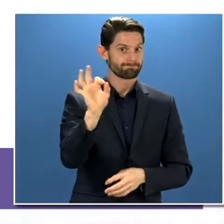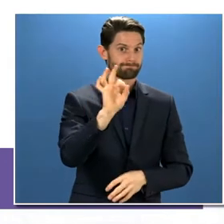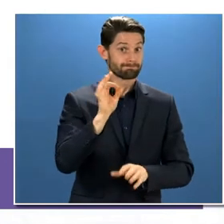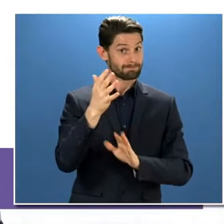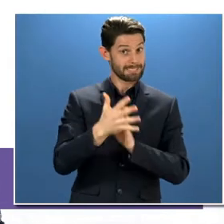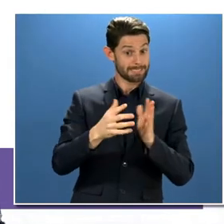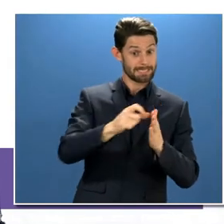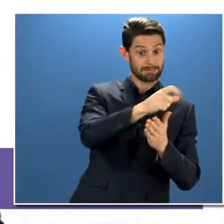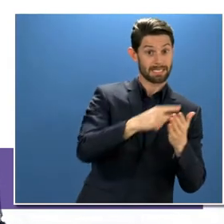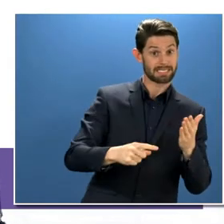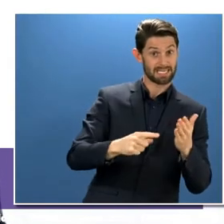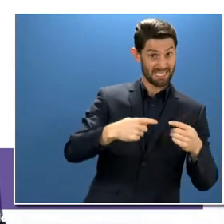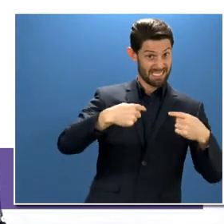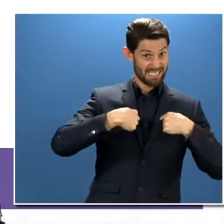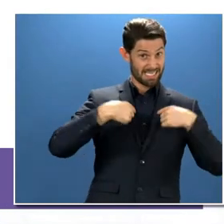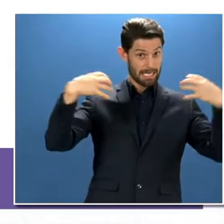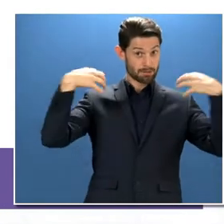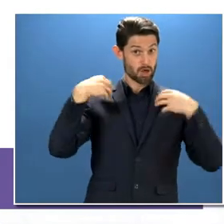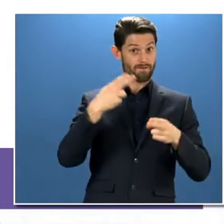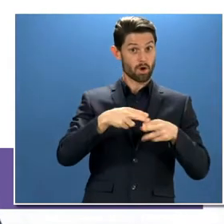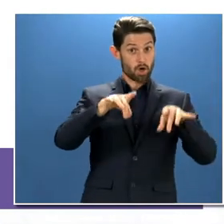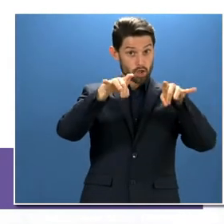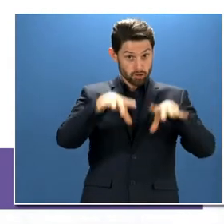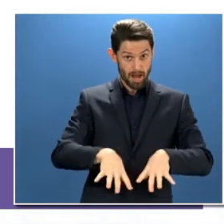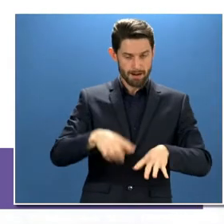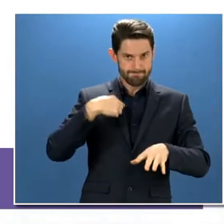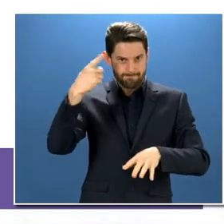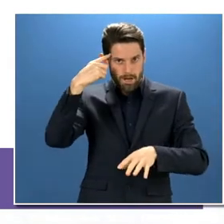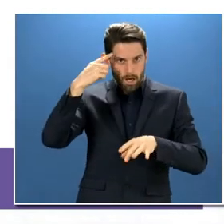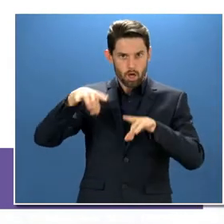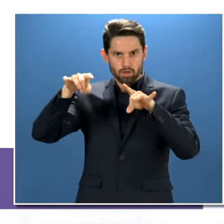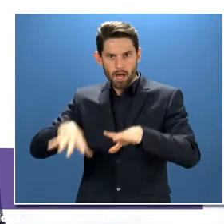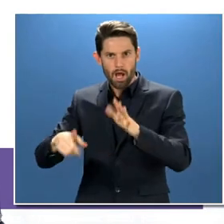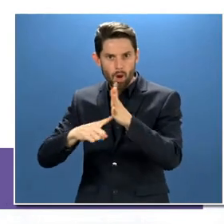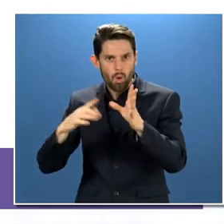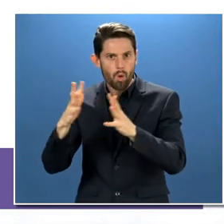Discrimination Commissioner to both work on a Commonwealth and a State level on particular issues.